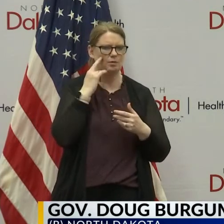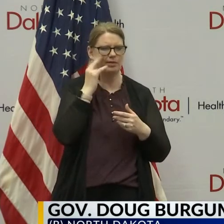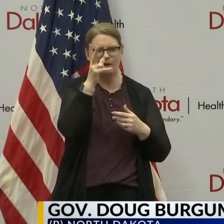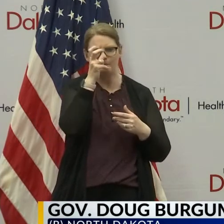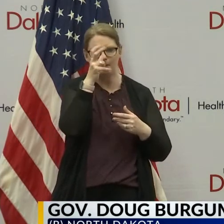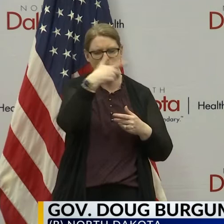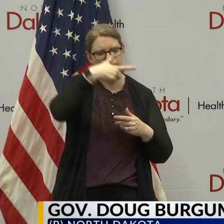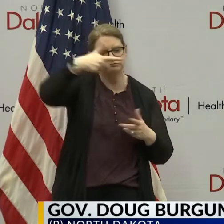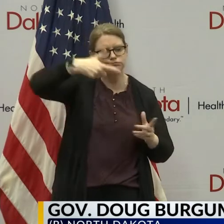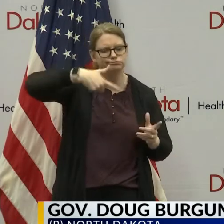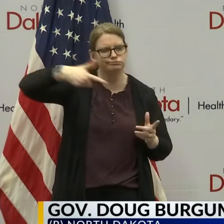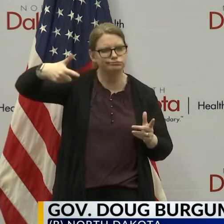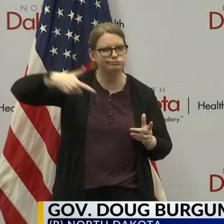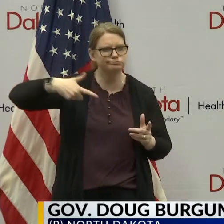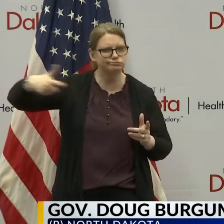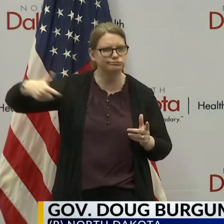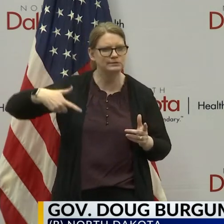ALLOW US TO SUSPEND APPLICATOR